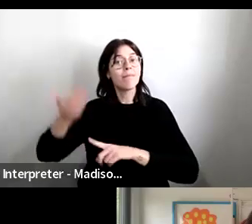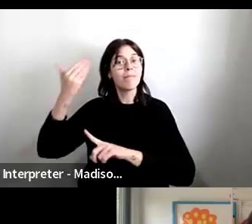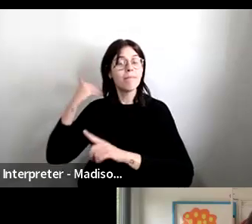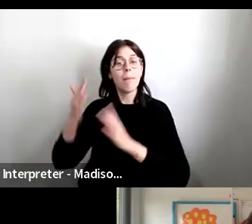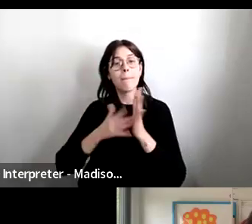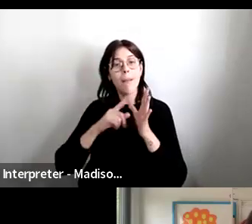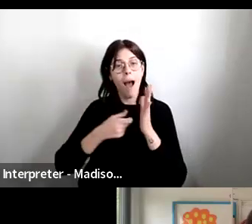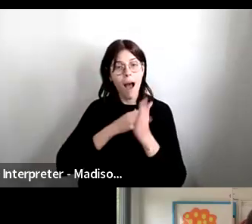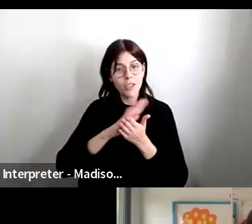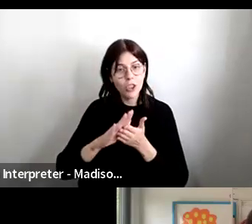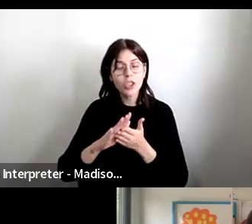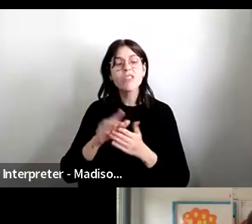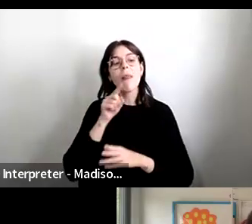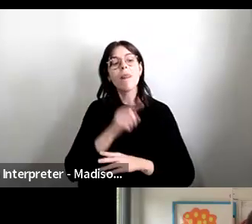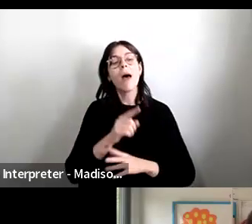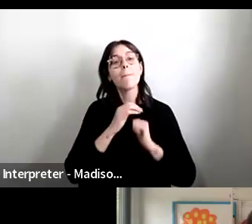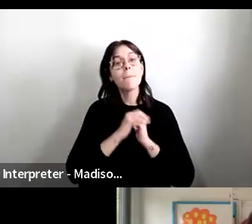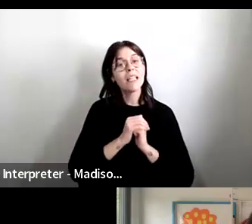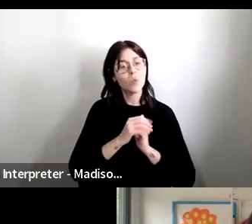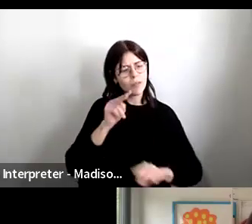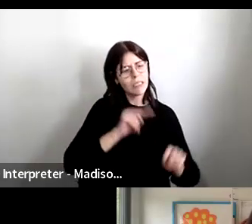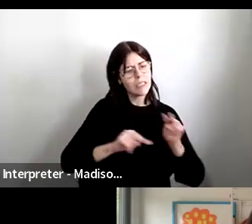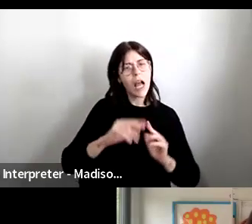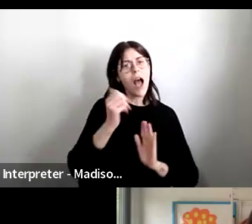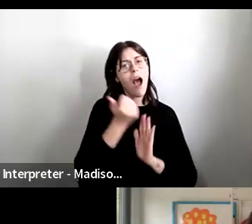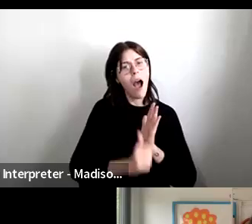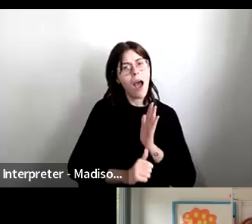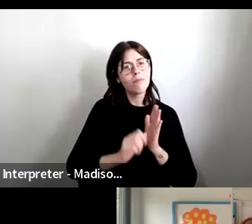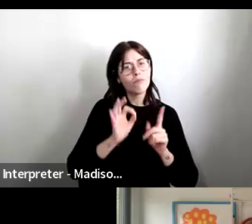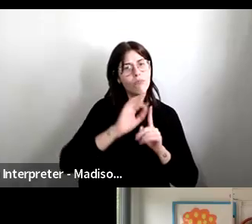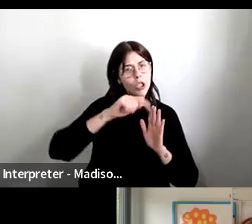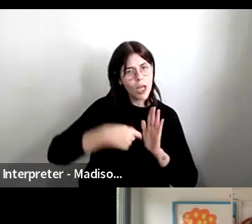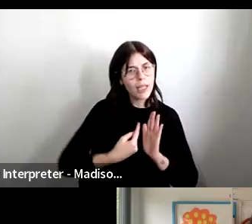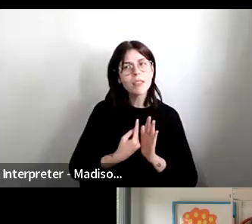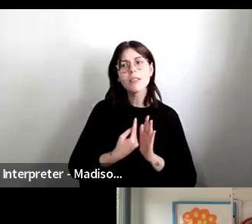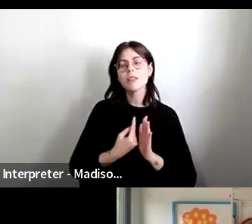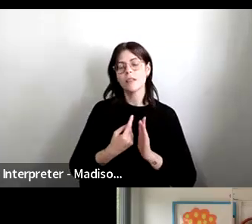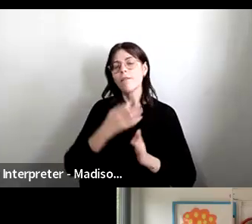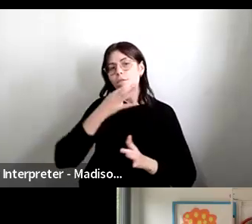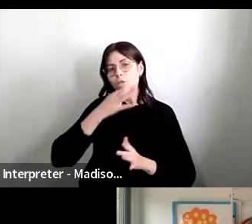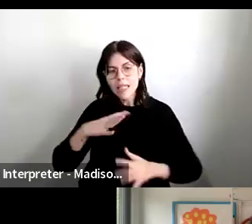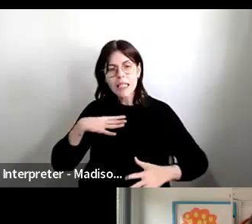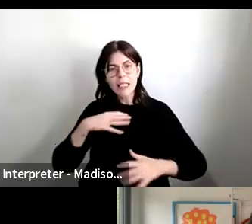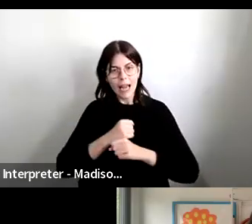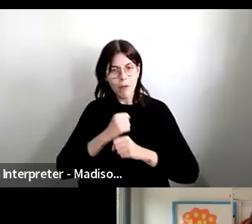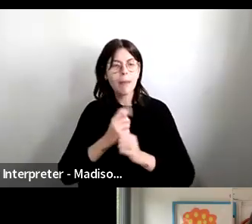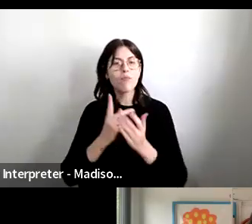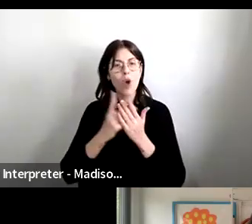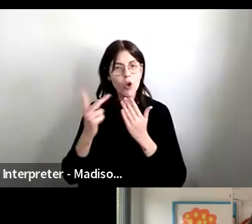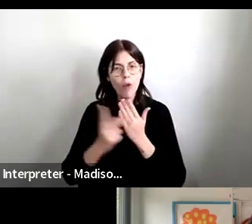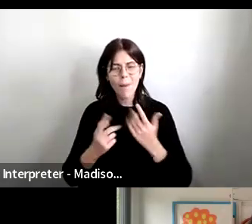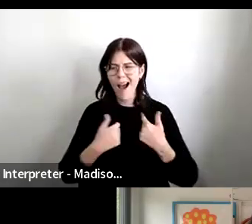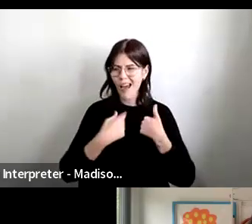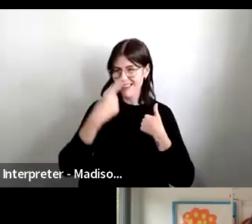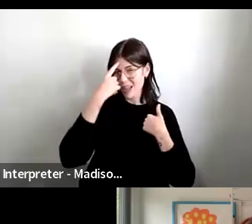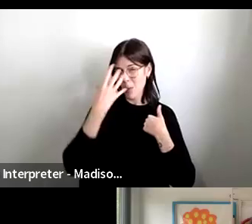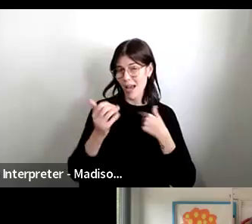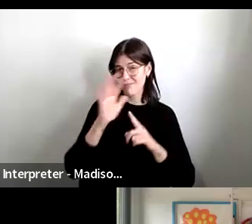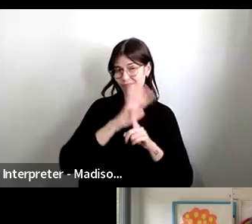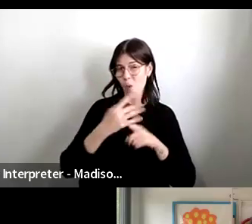assessing arts projects, government programs, think we ended up using about 150 assessors,